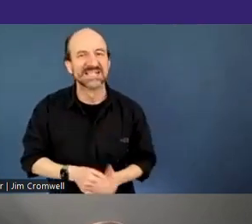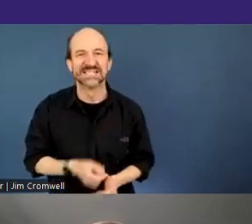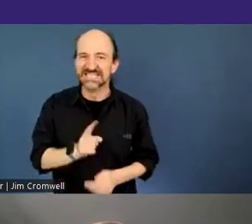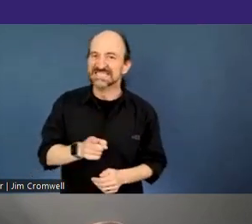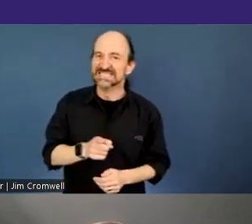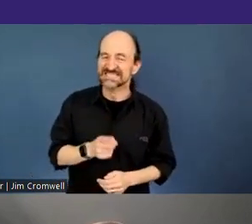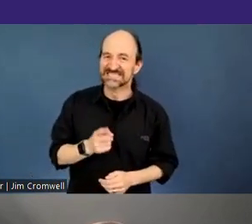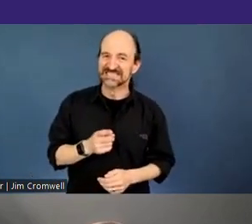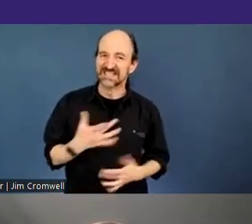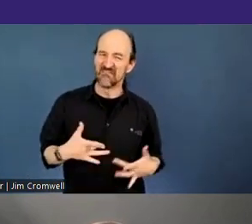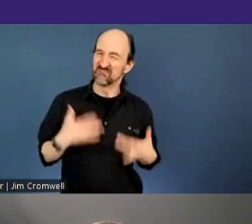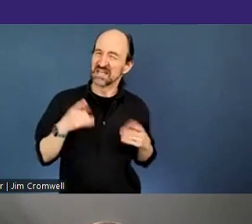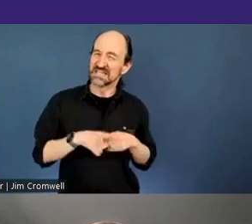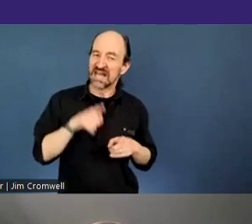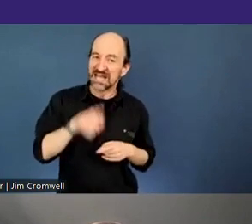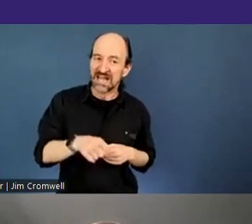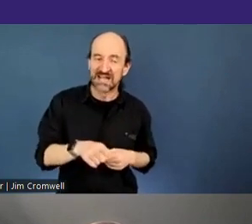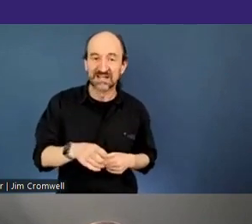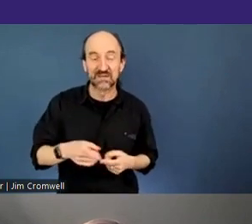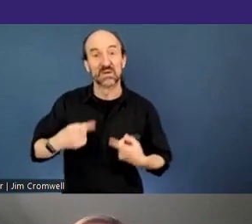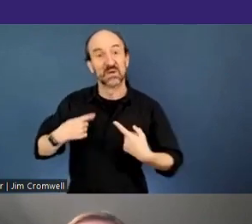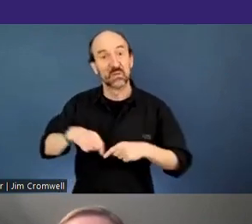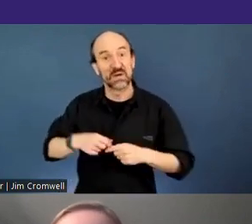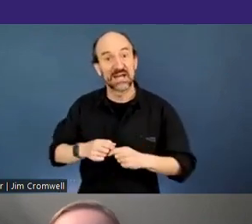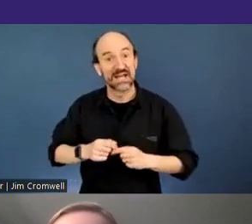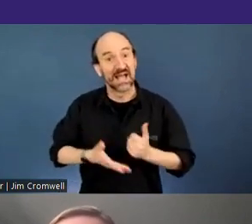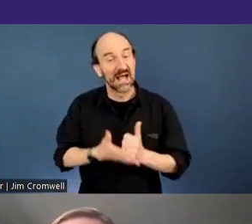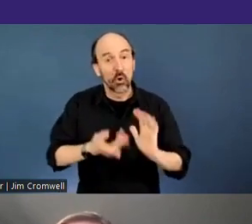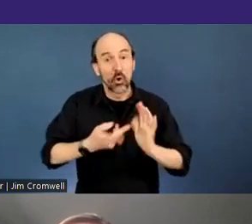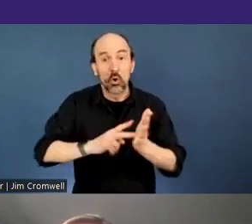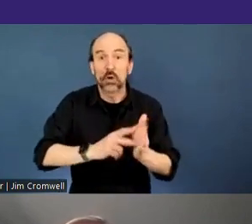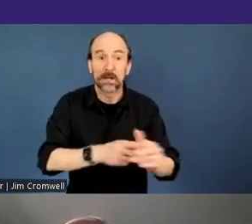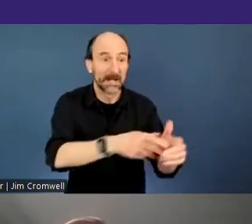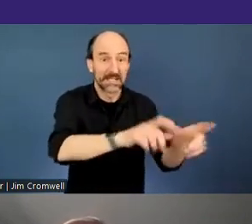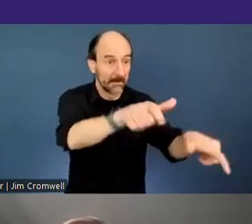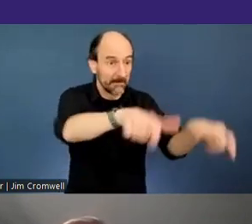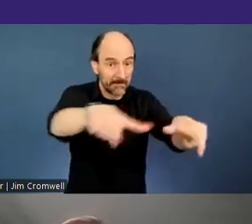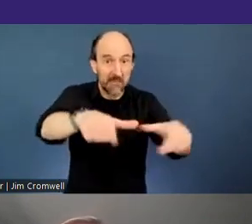So we organise people into a community base organisation with